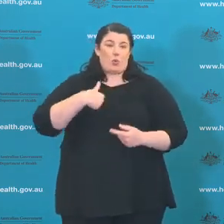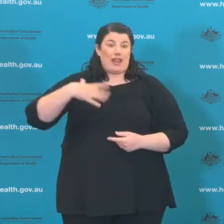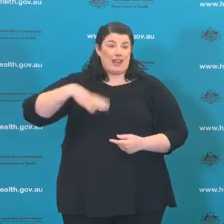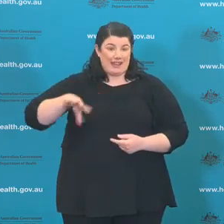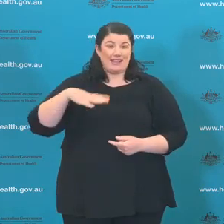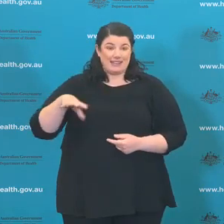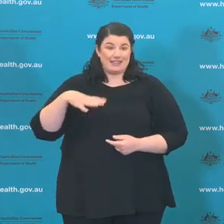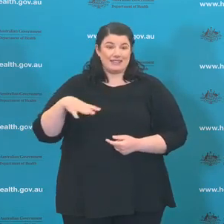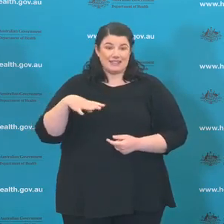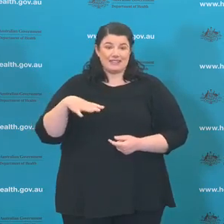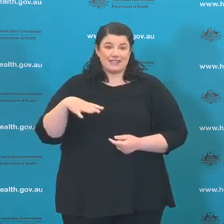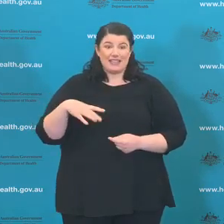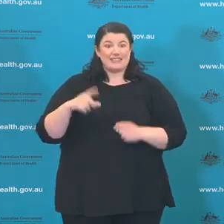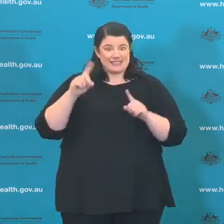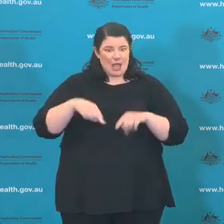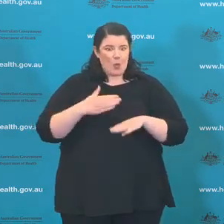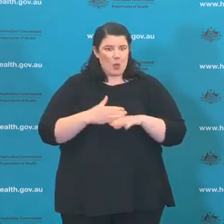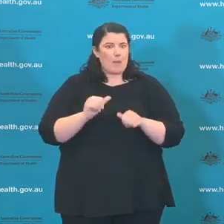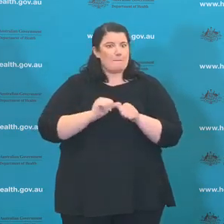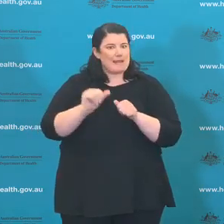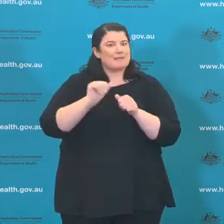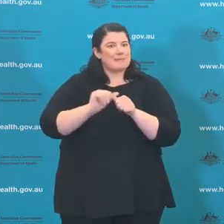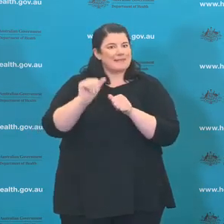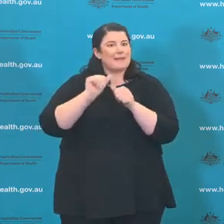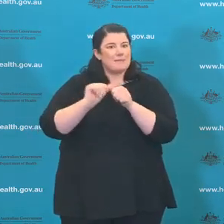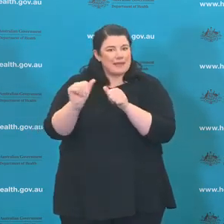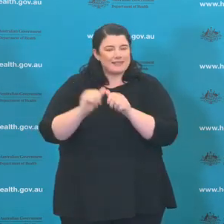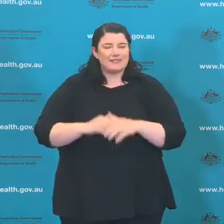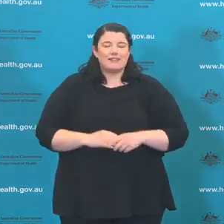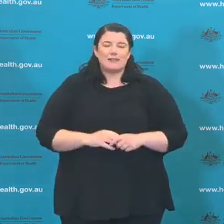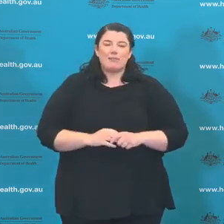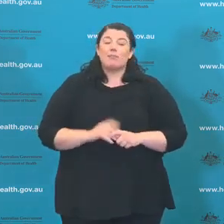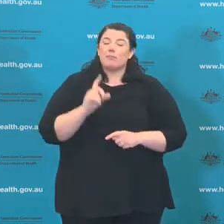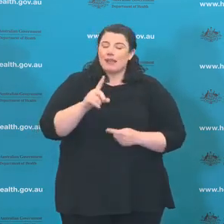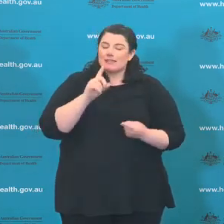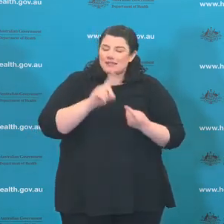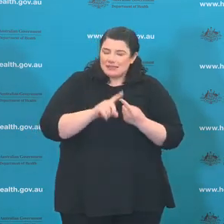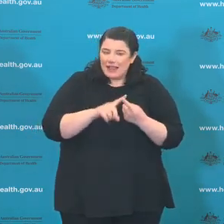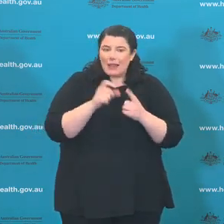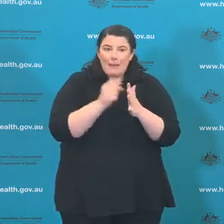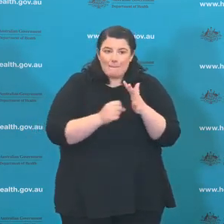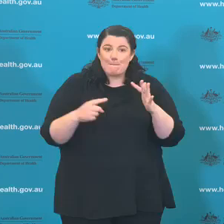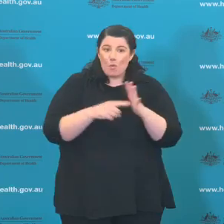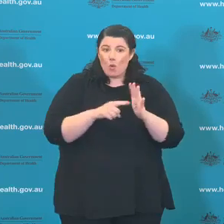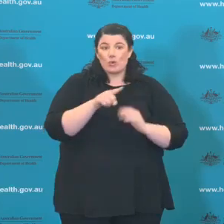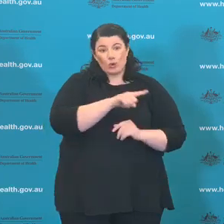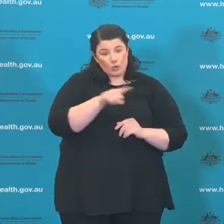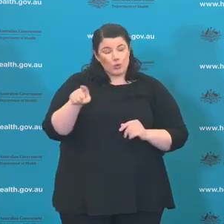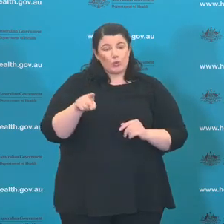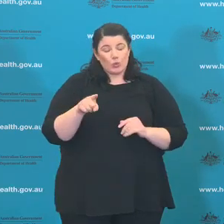but that doesn't take away from the importance of being able to use or